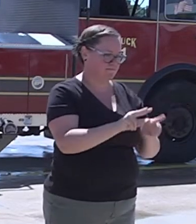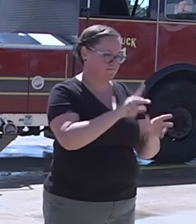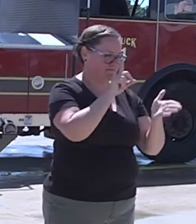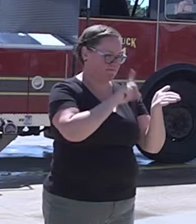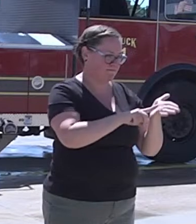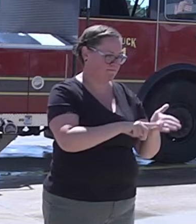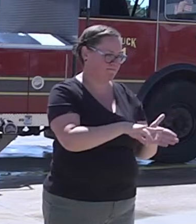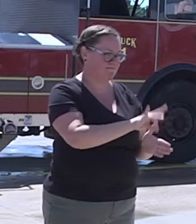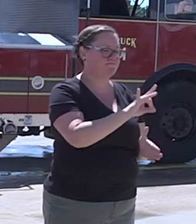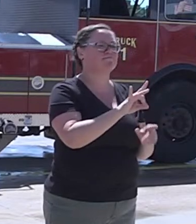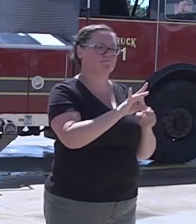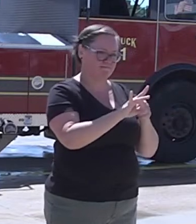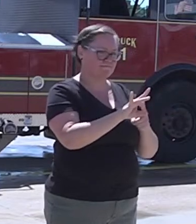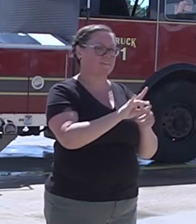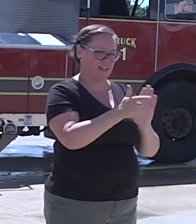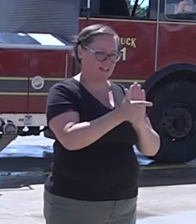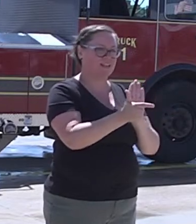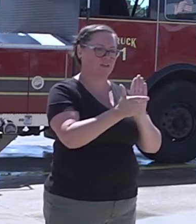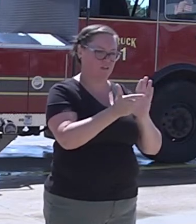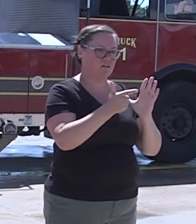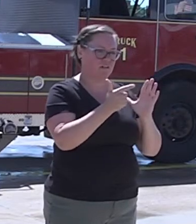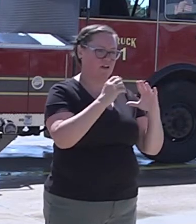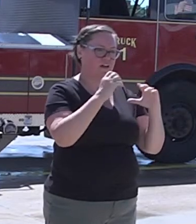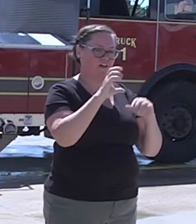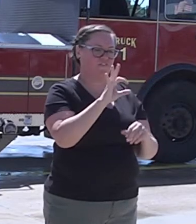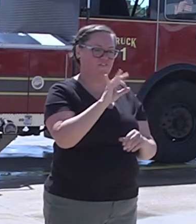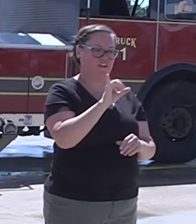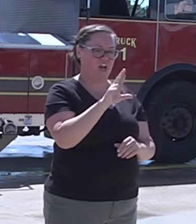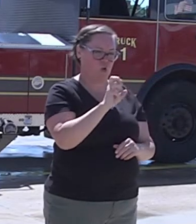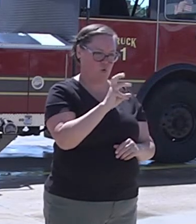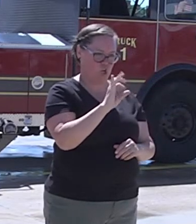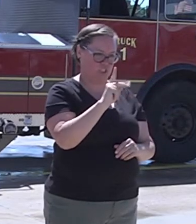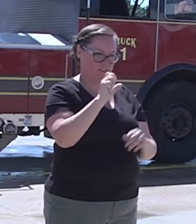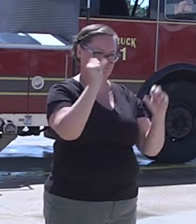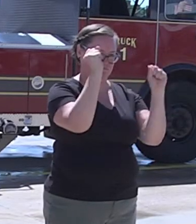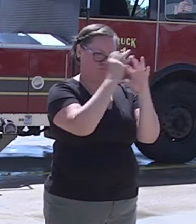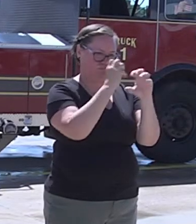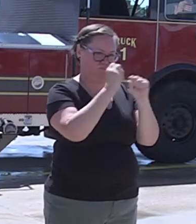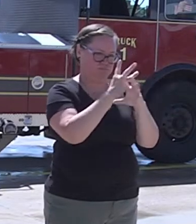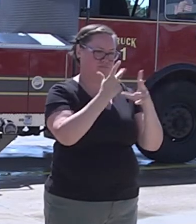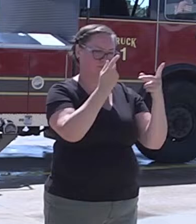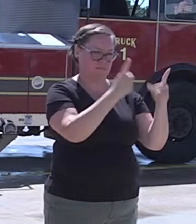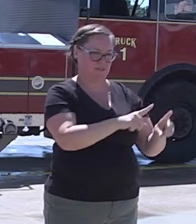illegal fireworks were being sold from that location during the investigation